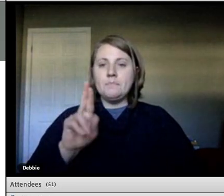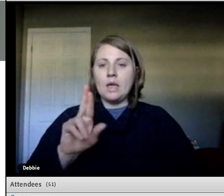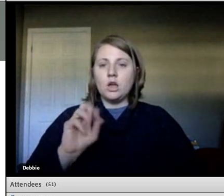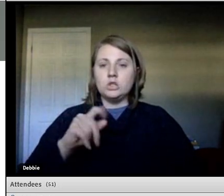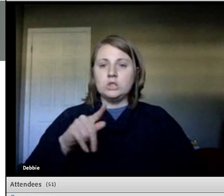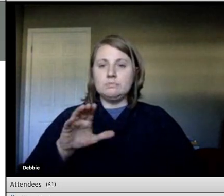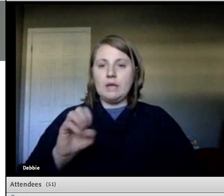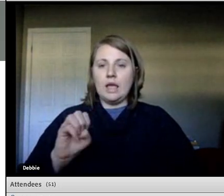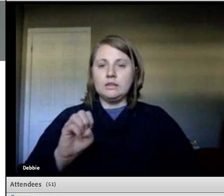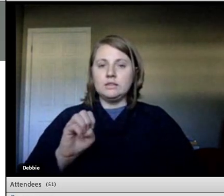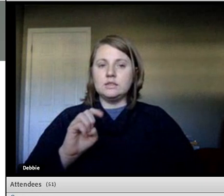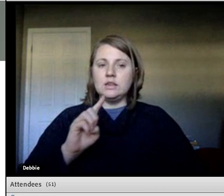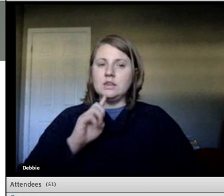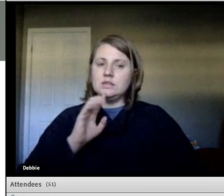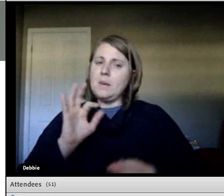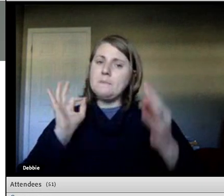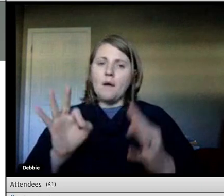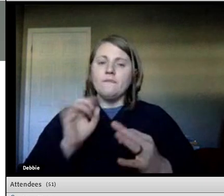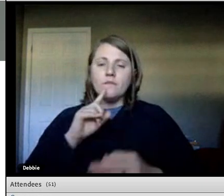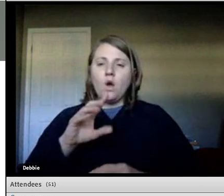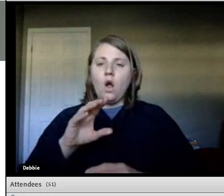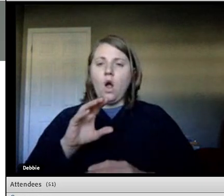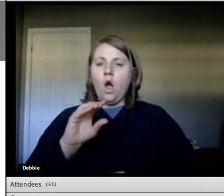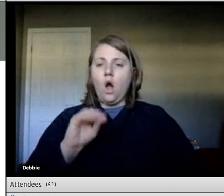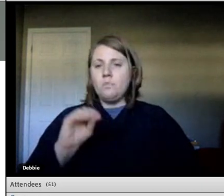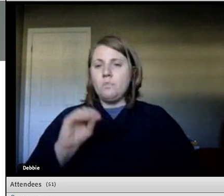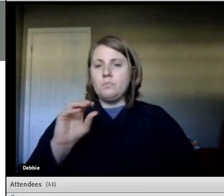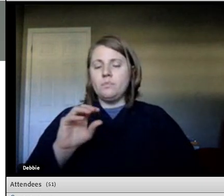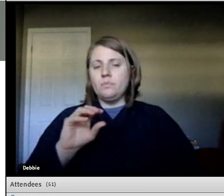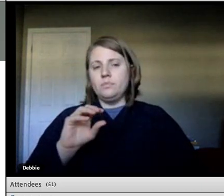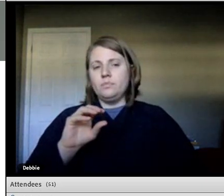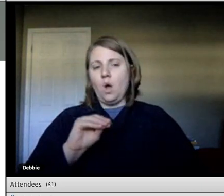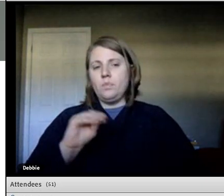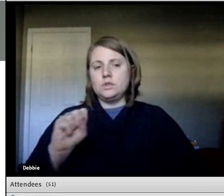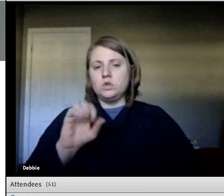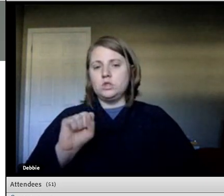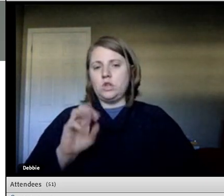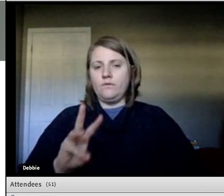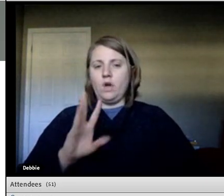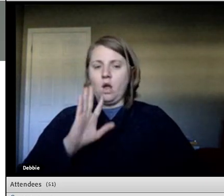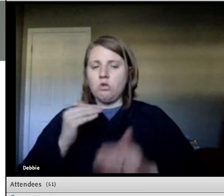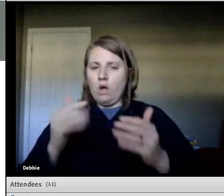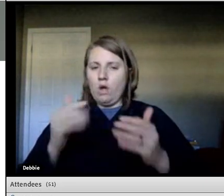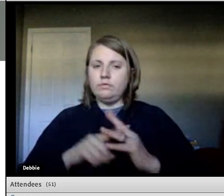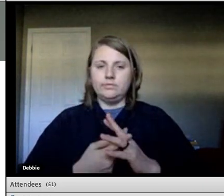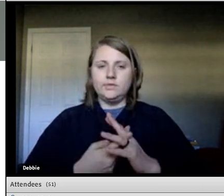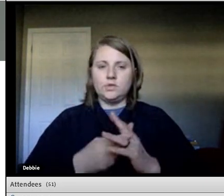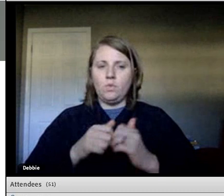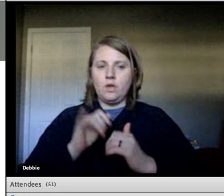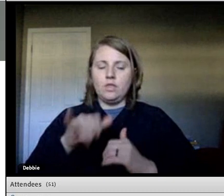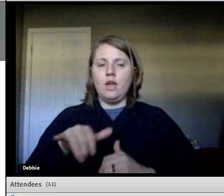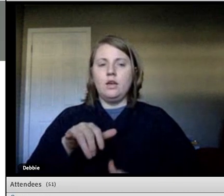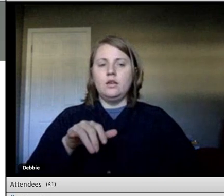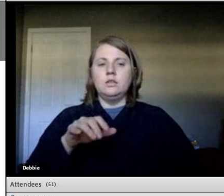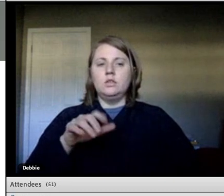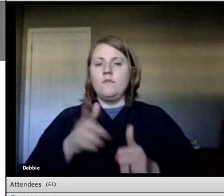so we're going to jump into that. So the first one is if you want to create your own virtual reality.